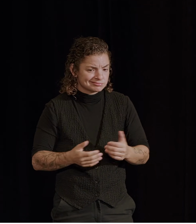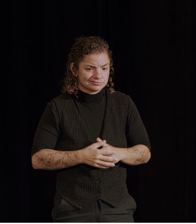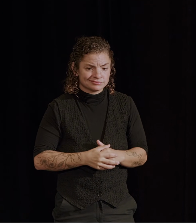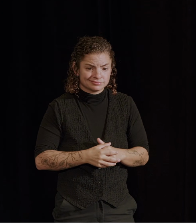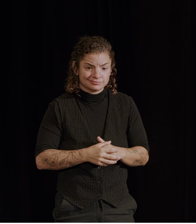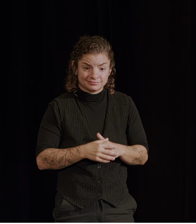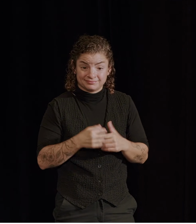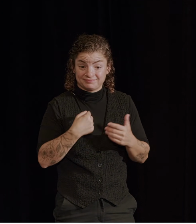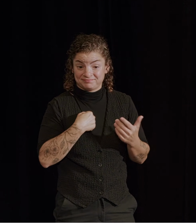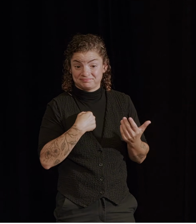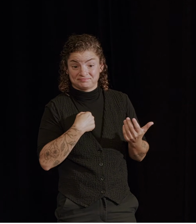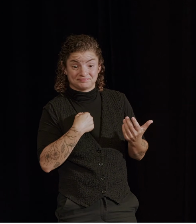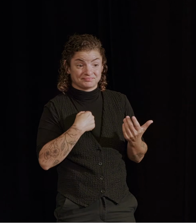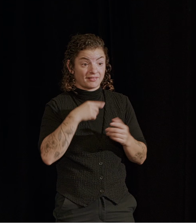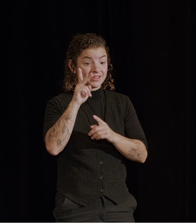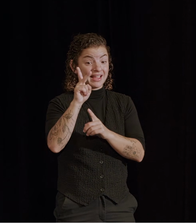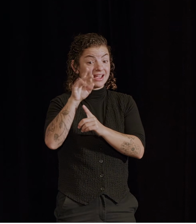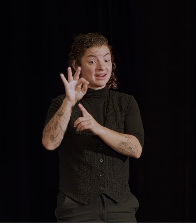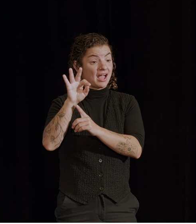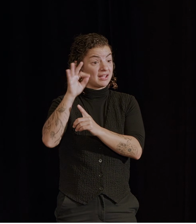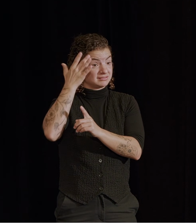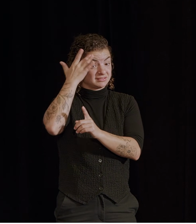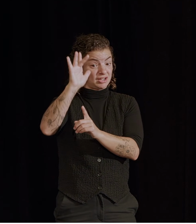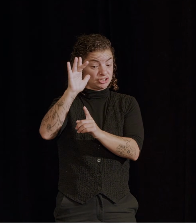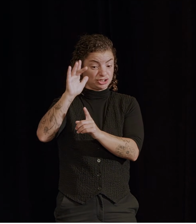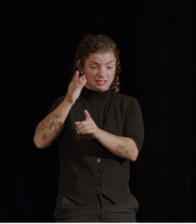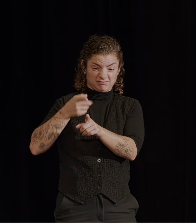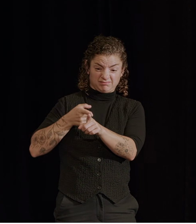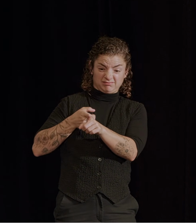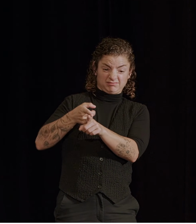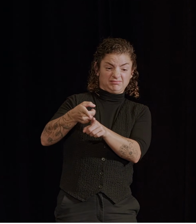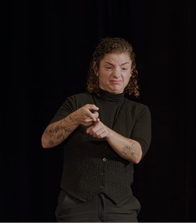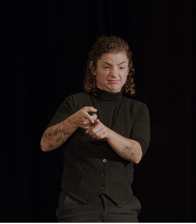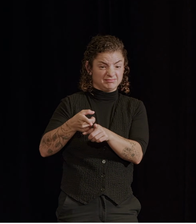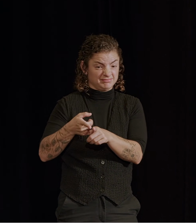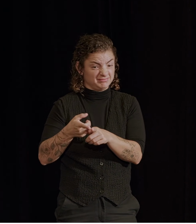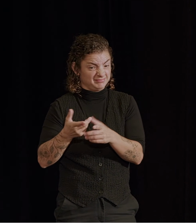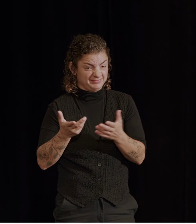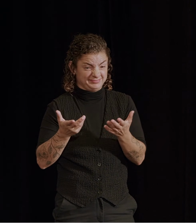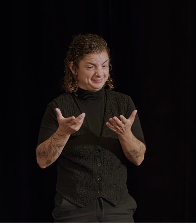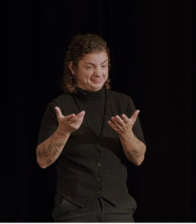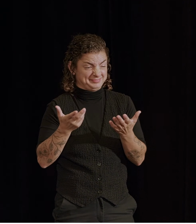often outperforms human intelligence, but that's a topic for another talk.